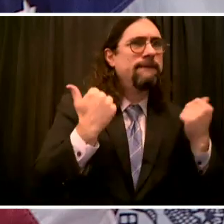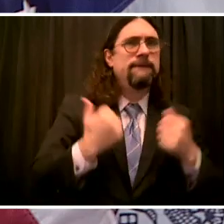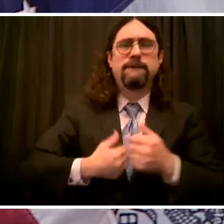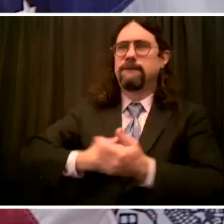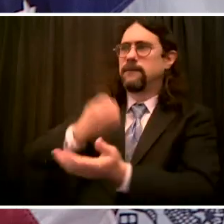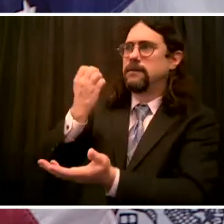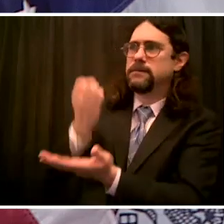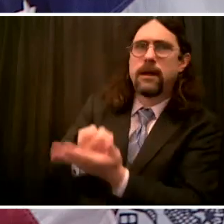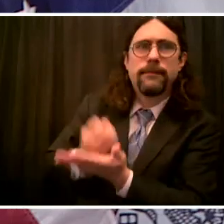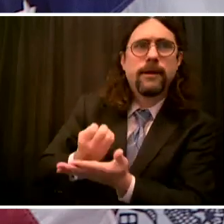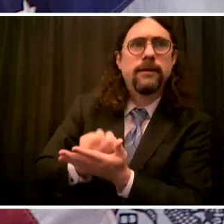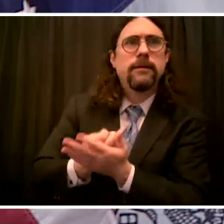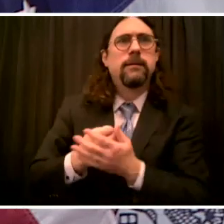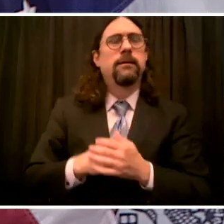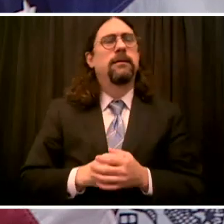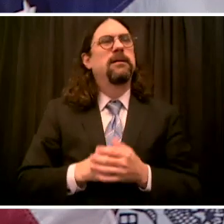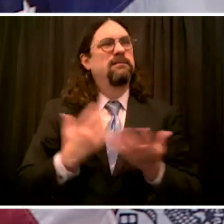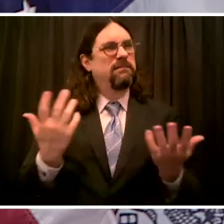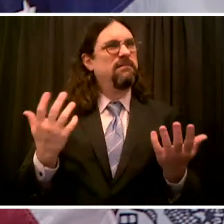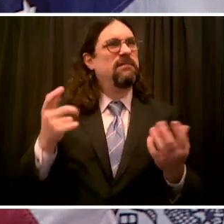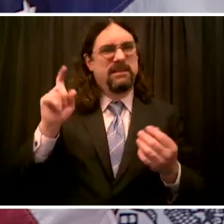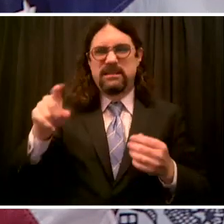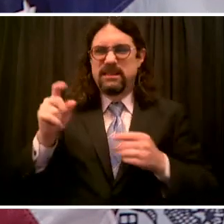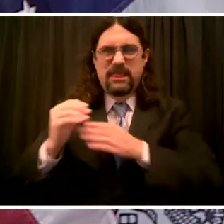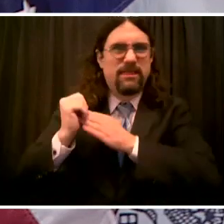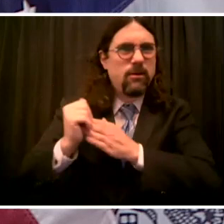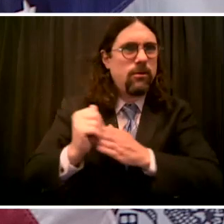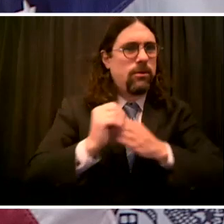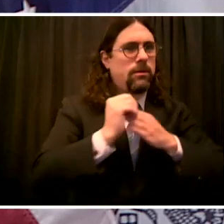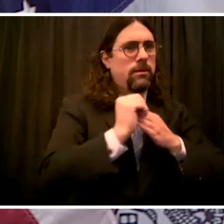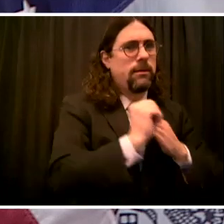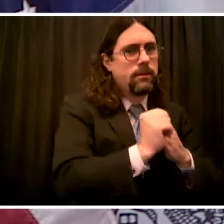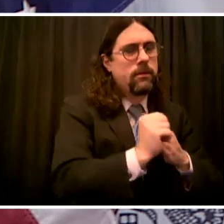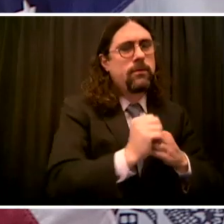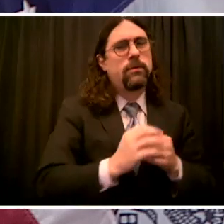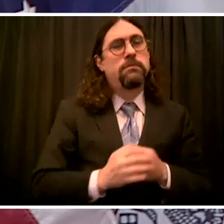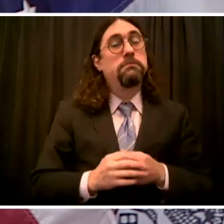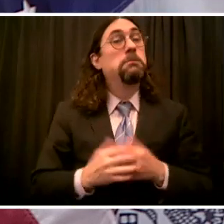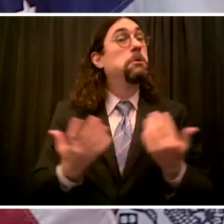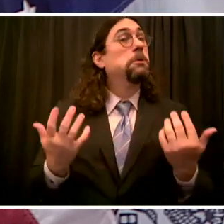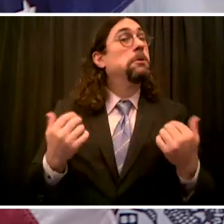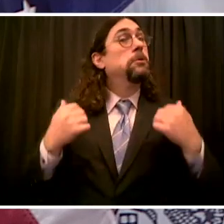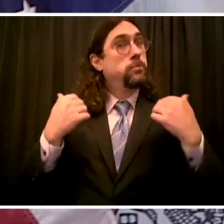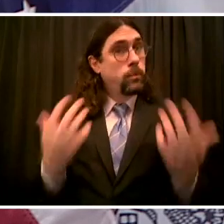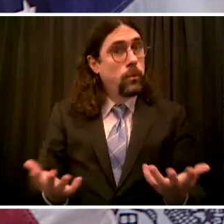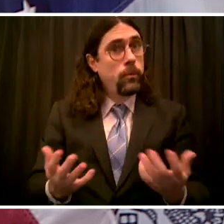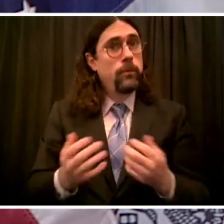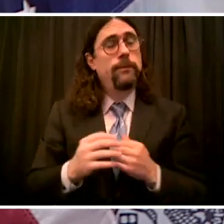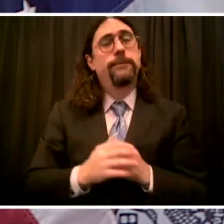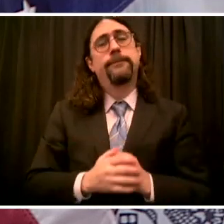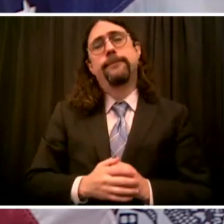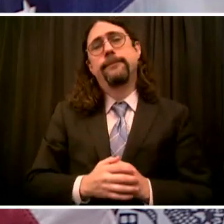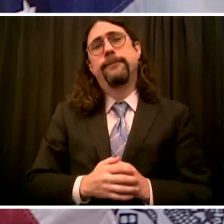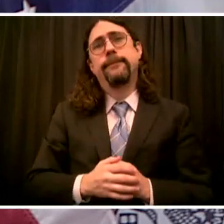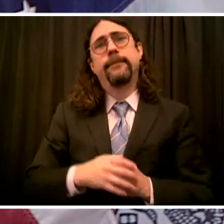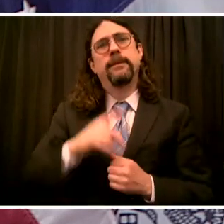THAT ARE GREAT AND ALSO BENEFIT THE ENTIRE COUNTRY.